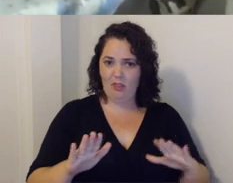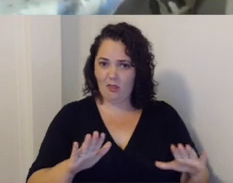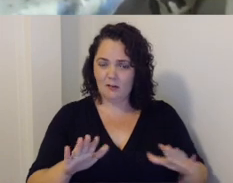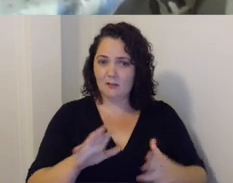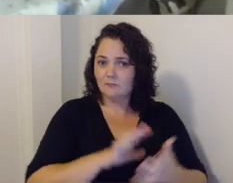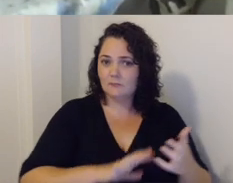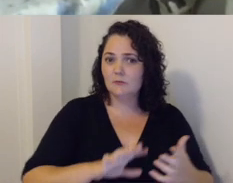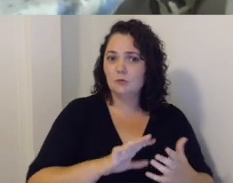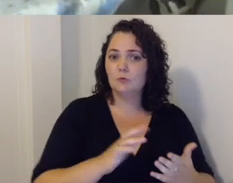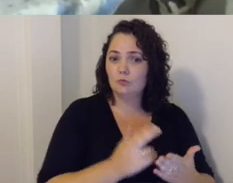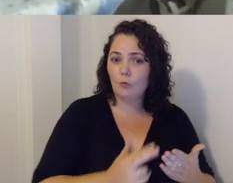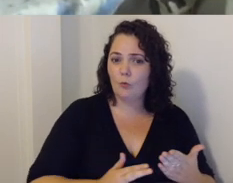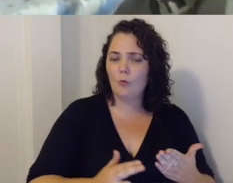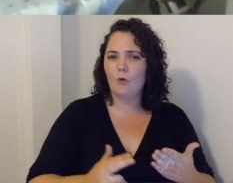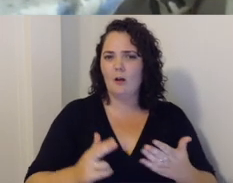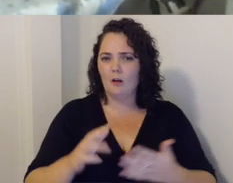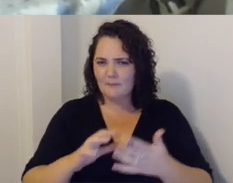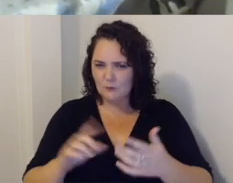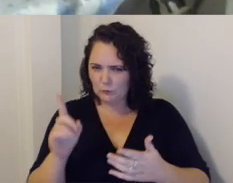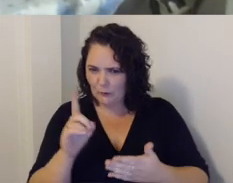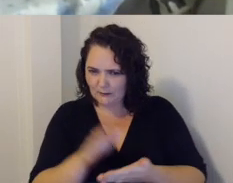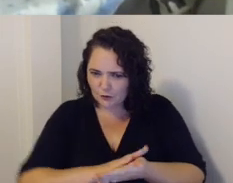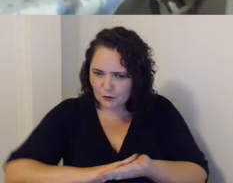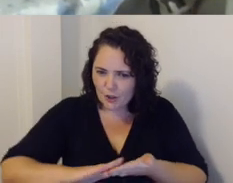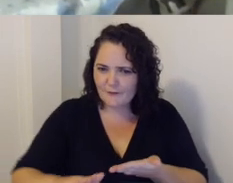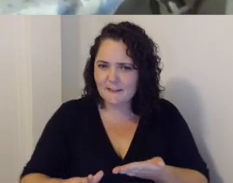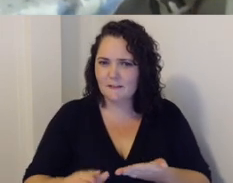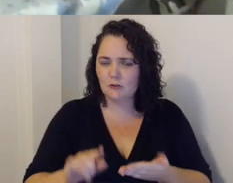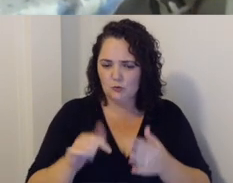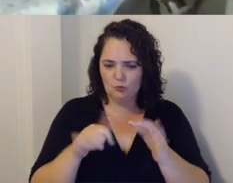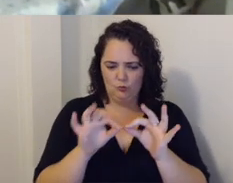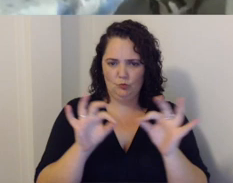of drawing material, the combination of surface, the combination of ground material and the